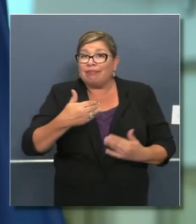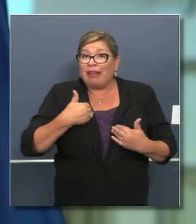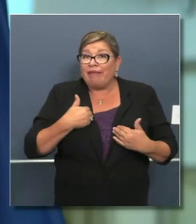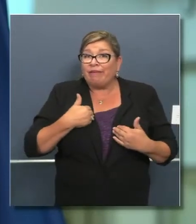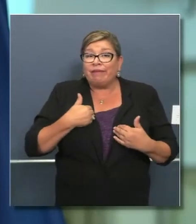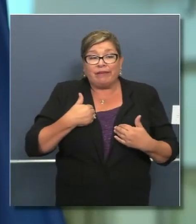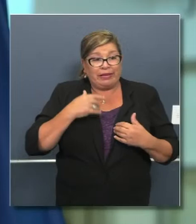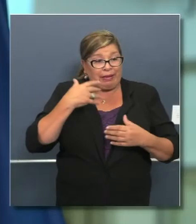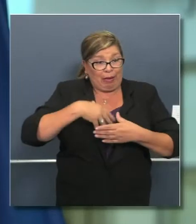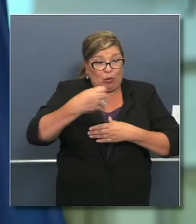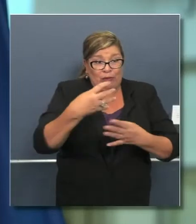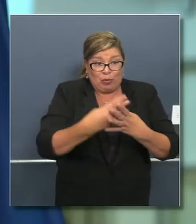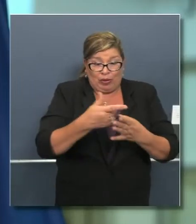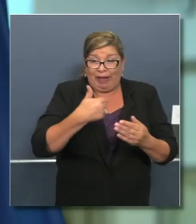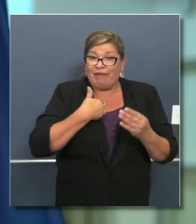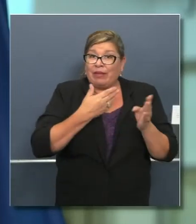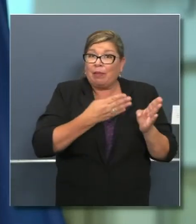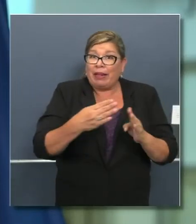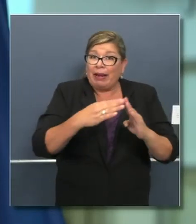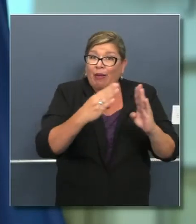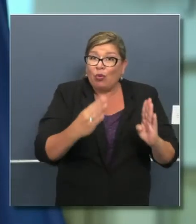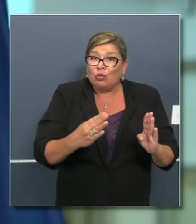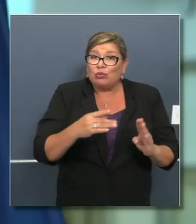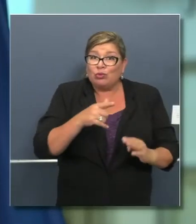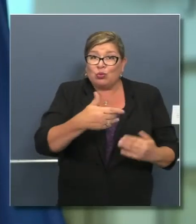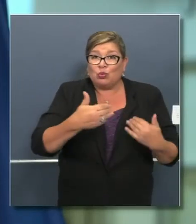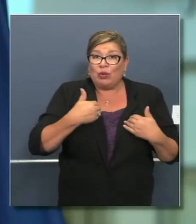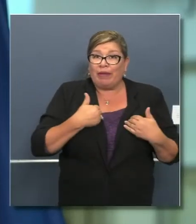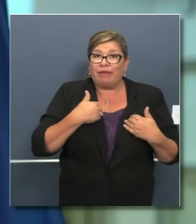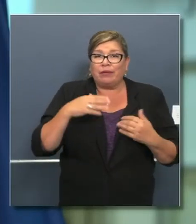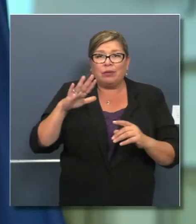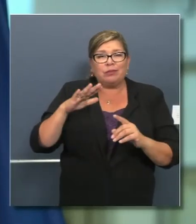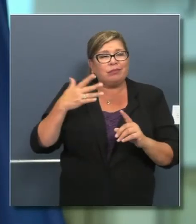plans we don't want to just throw people out in the streets and sidewalks that wouldn't be humane